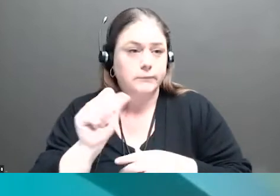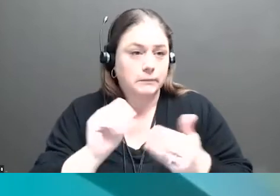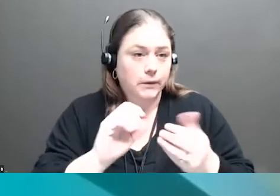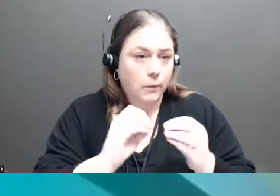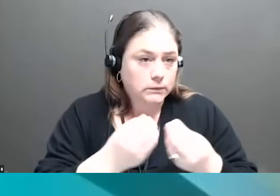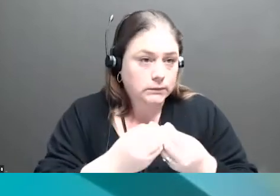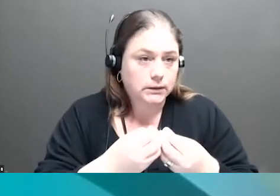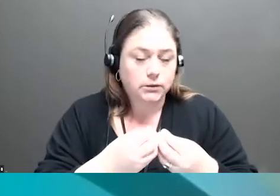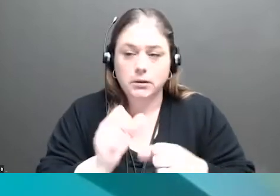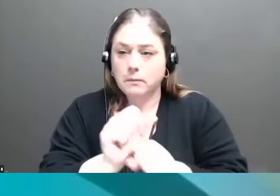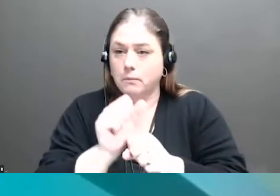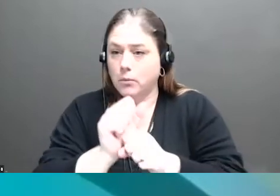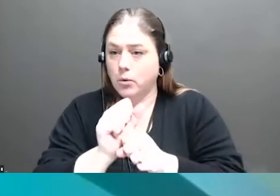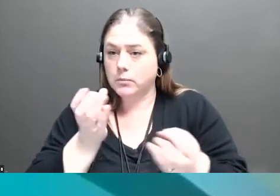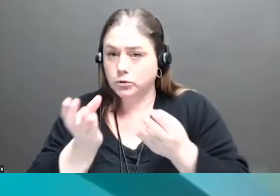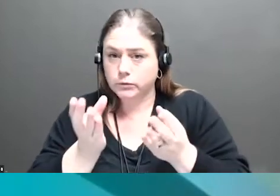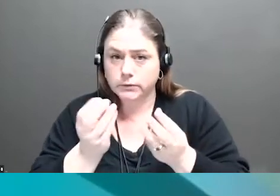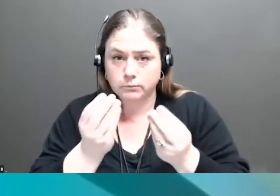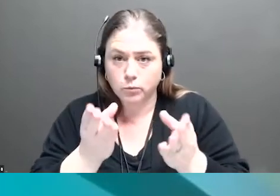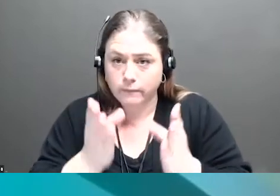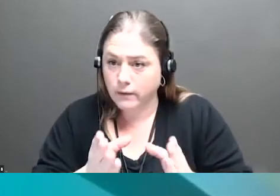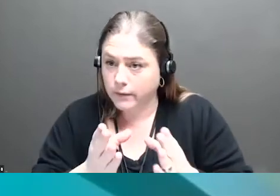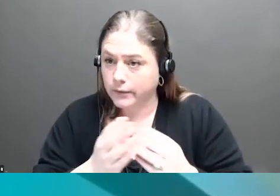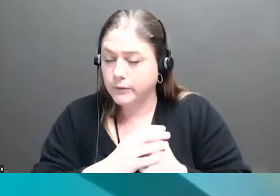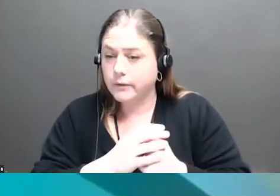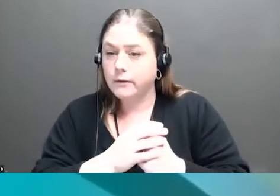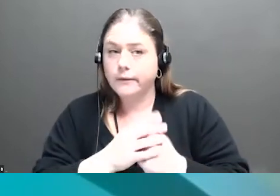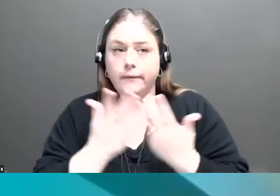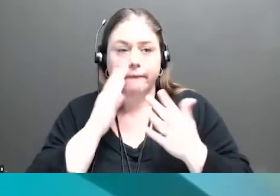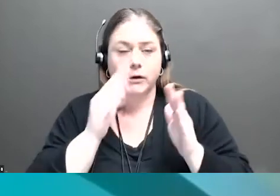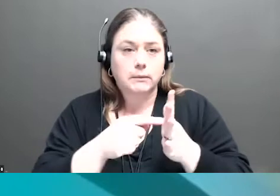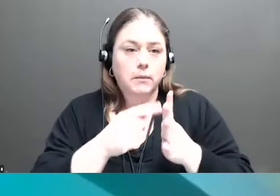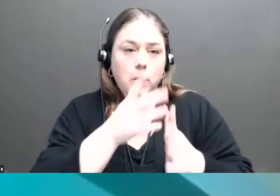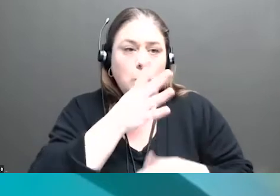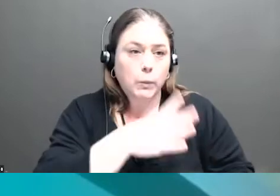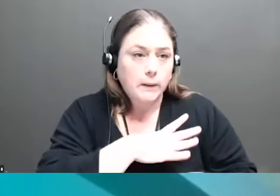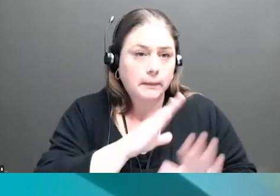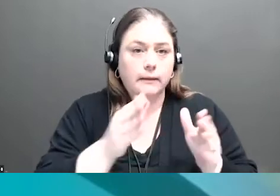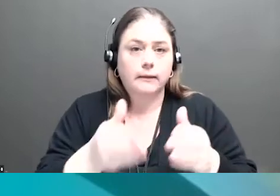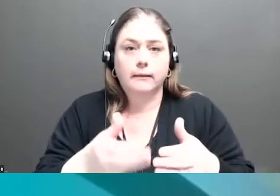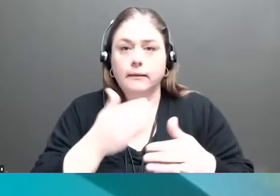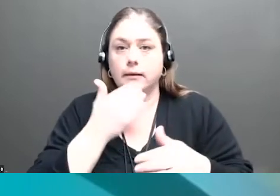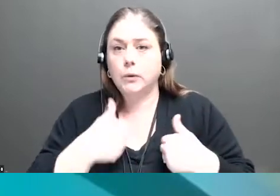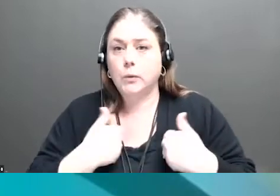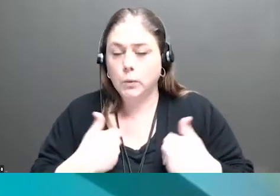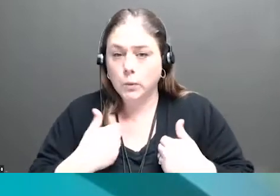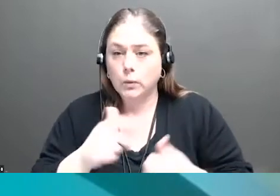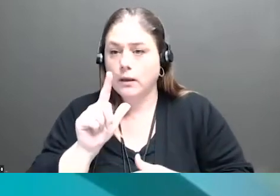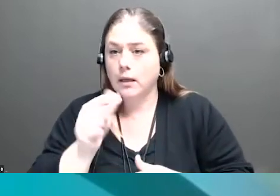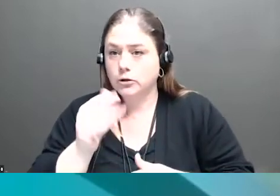so with serving women, youth, LGBTQ, racialized, immigrant,